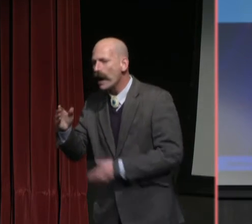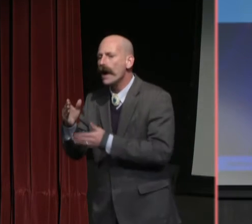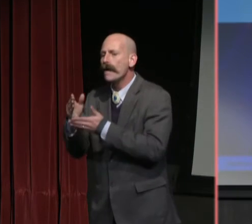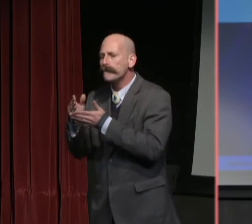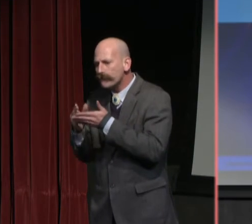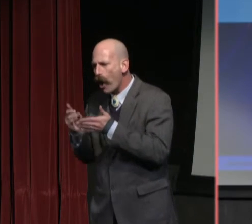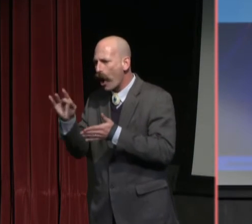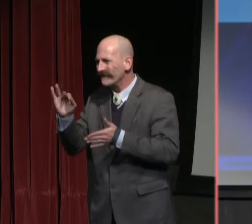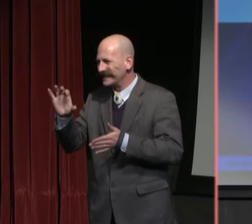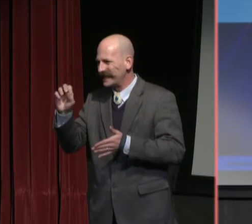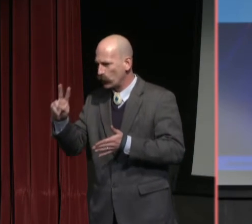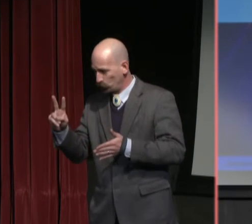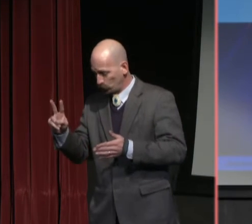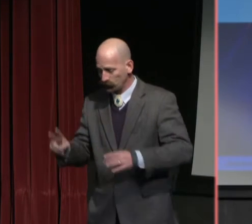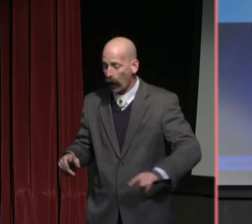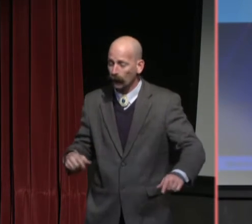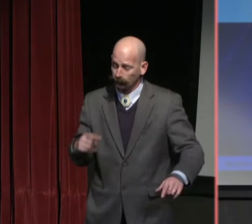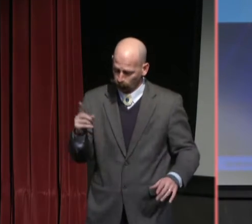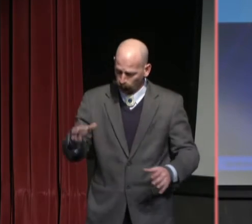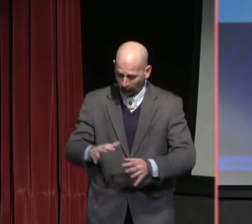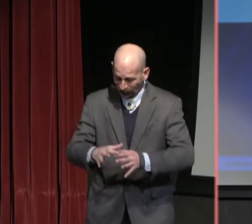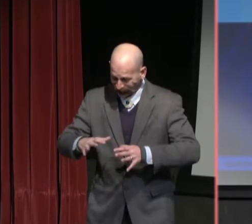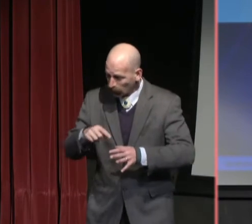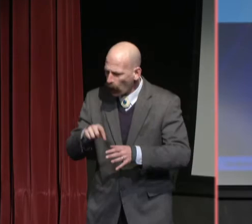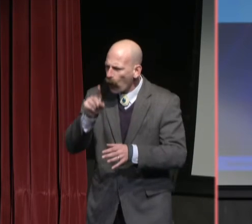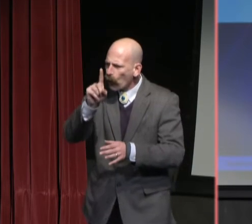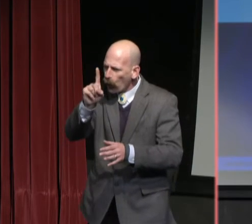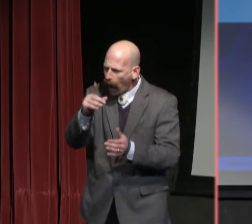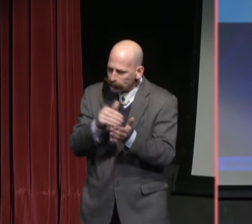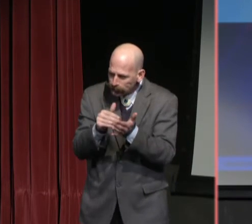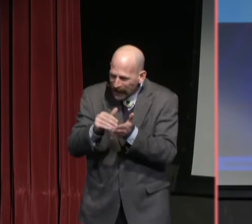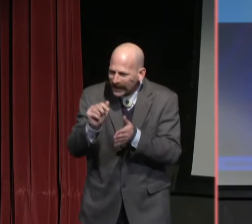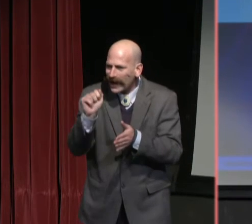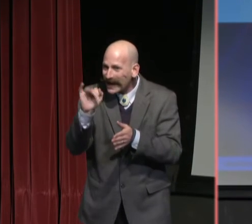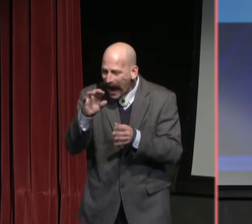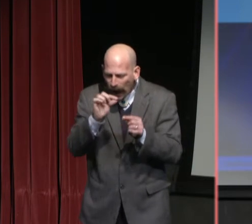for every 1 million parts of air. So yes, it's very small,